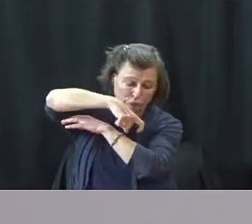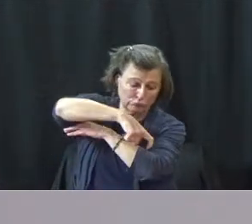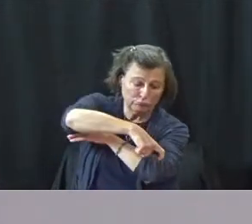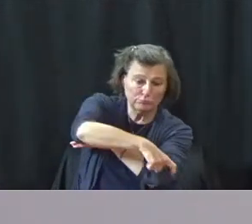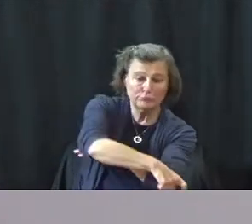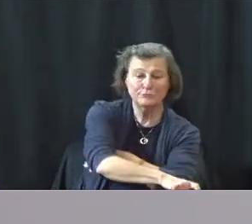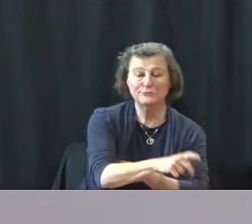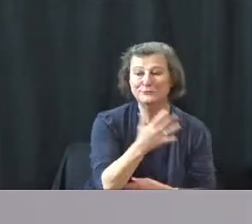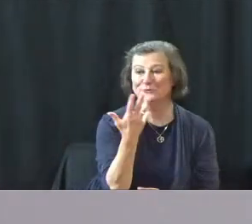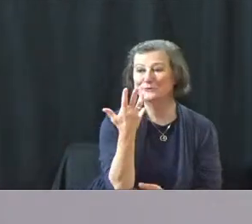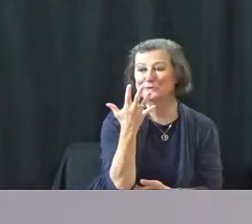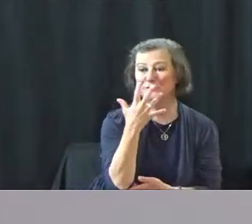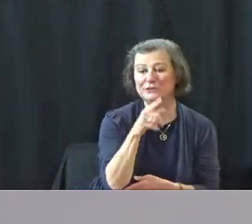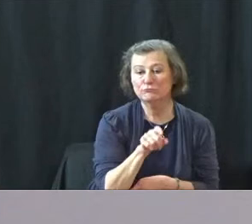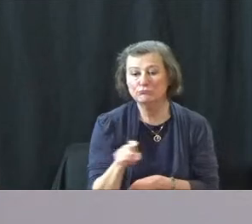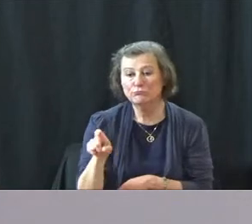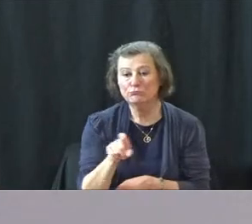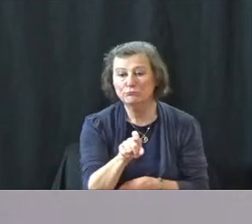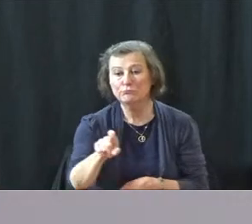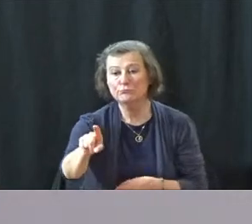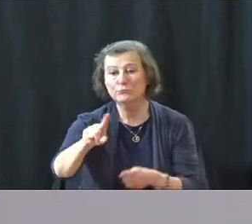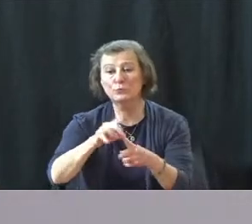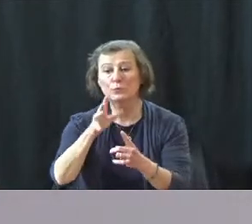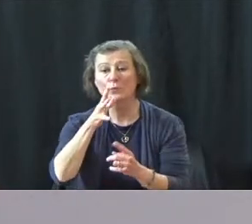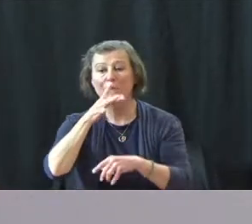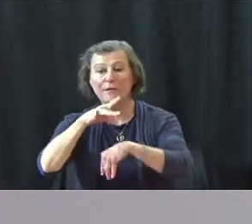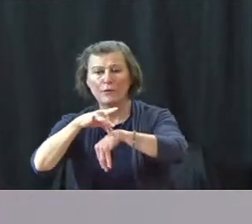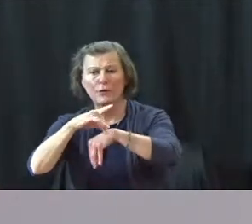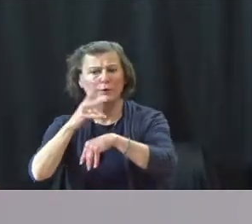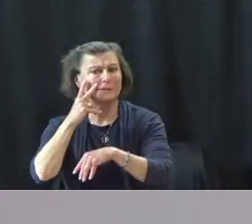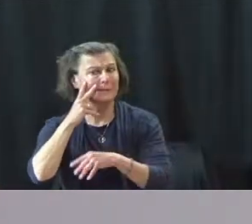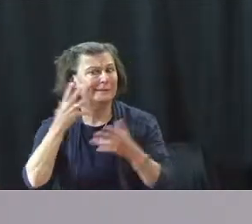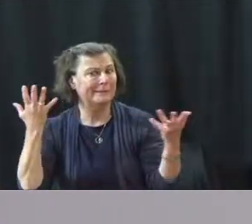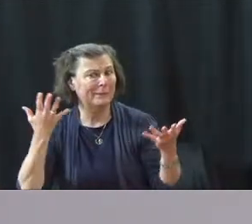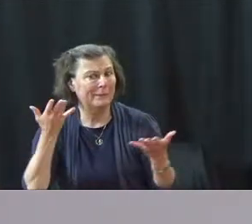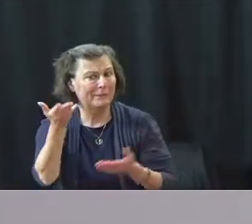Off she went to mother earth, to see what she could see.